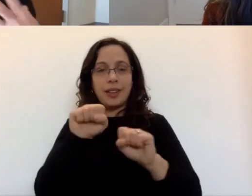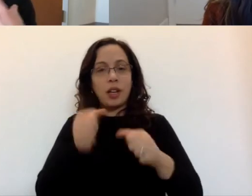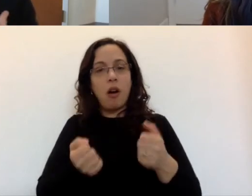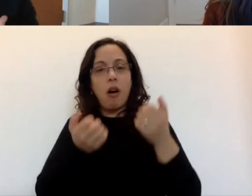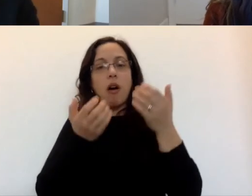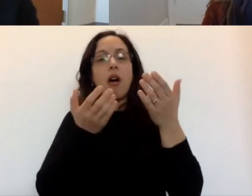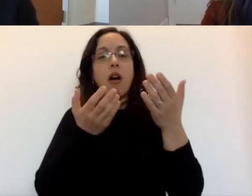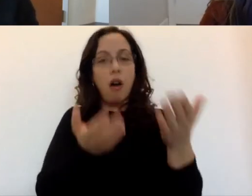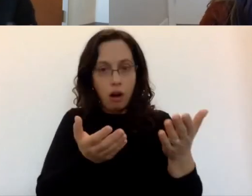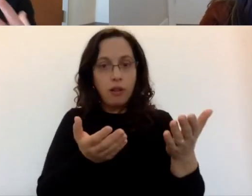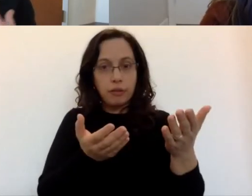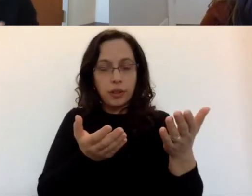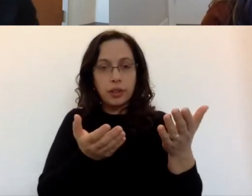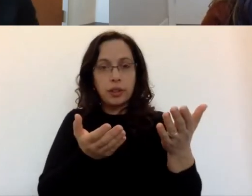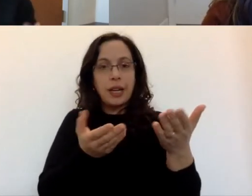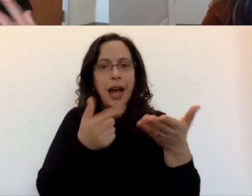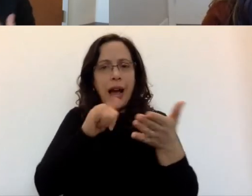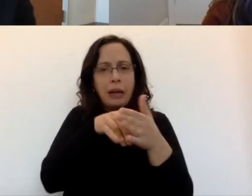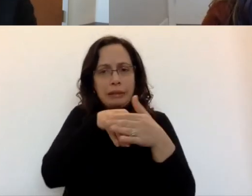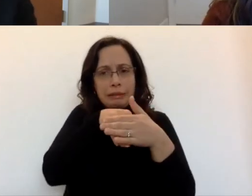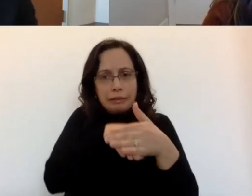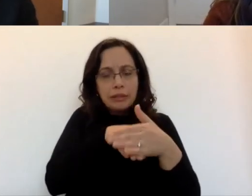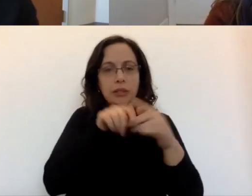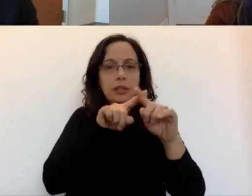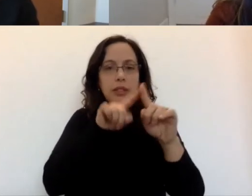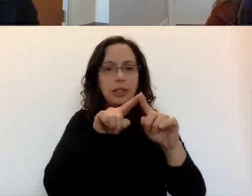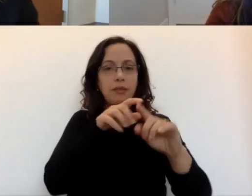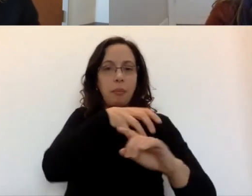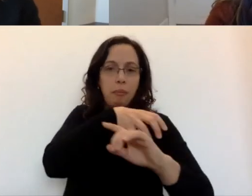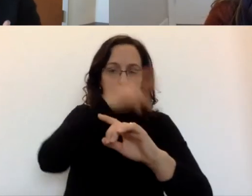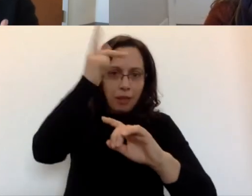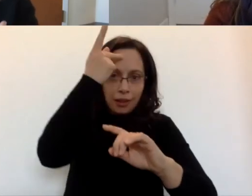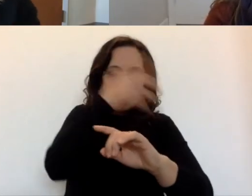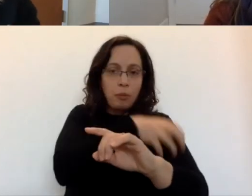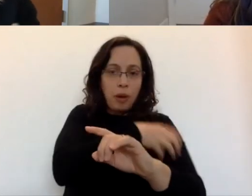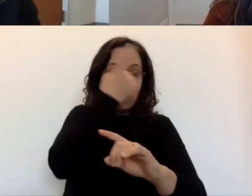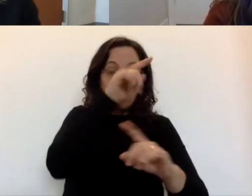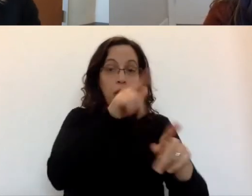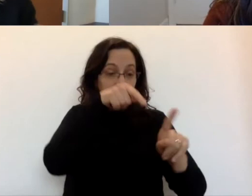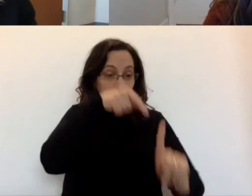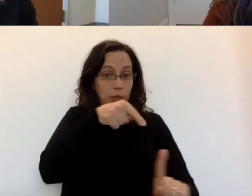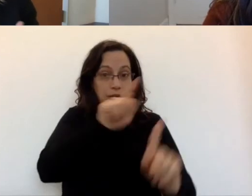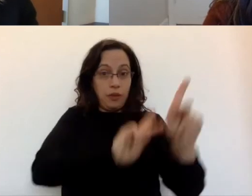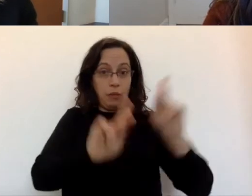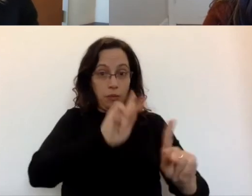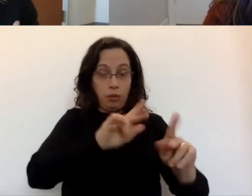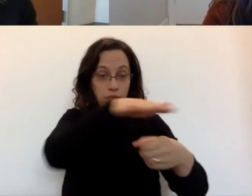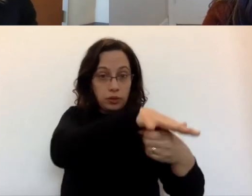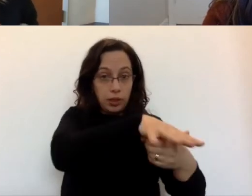economic power for certain kinds of people on the ground and in the almost total absence of other